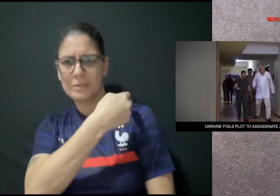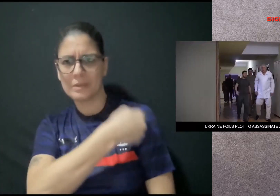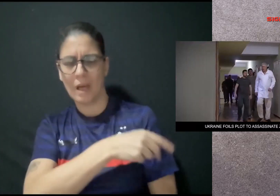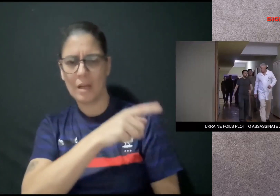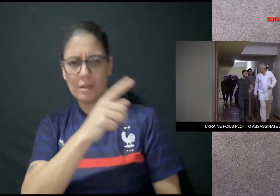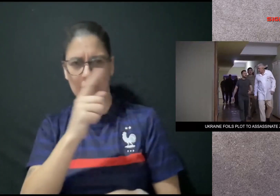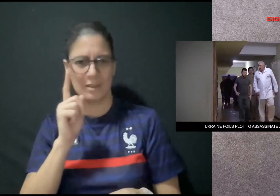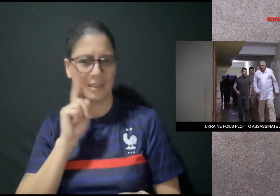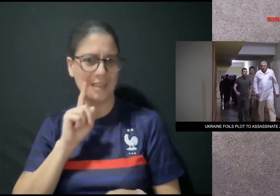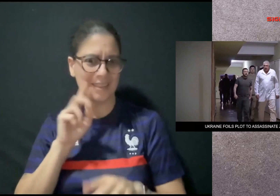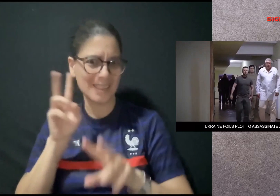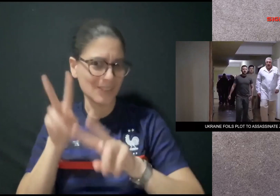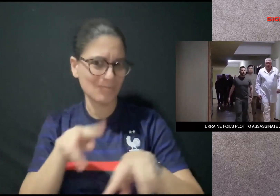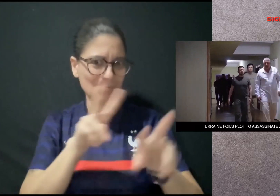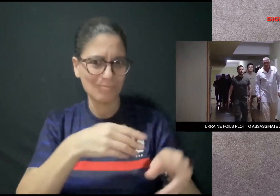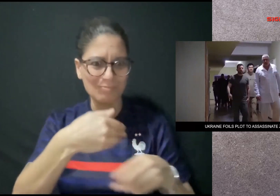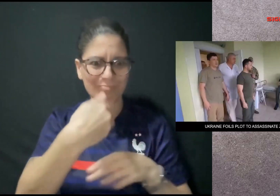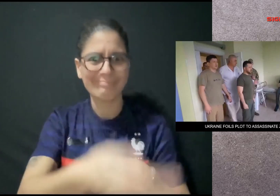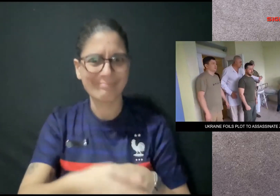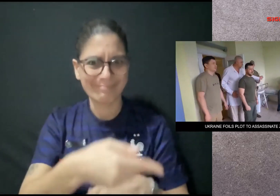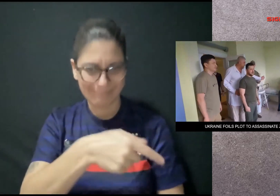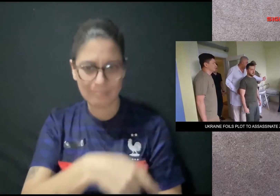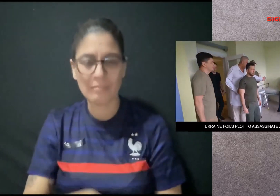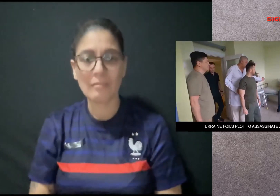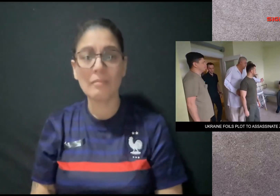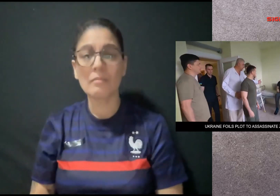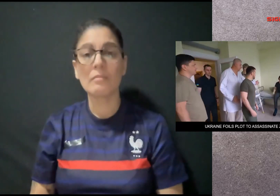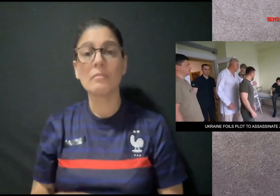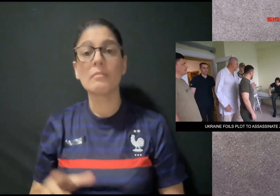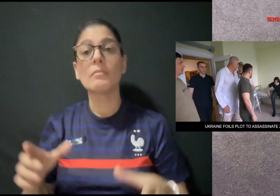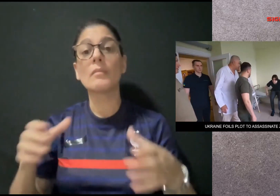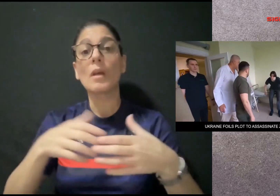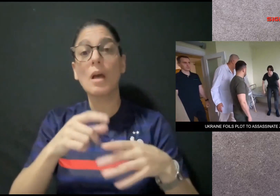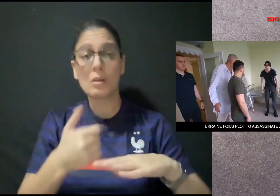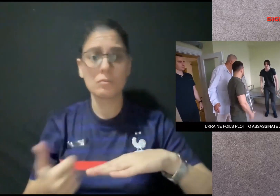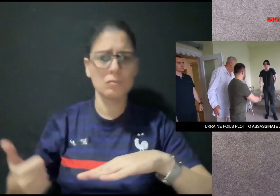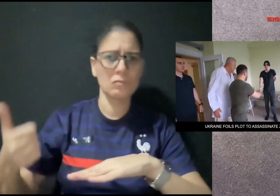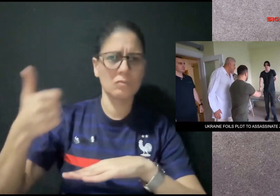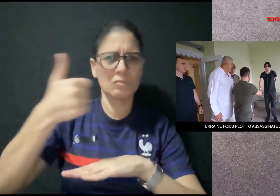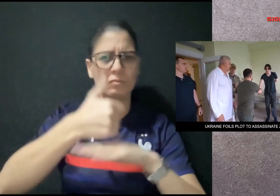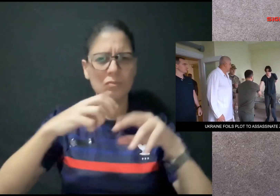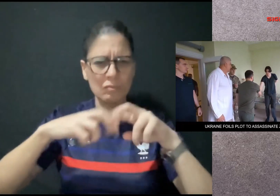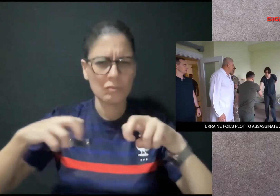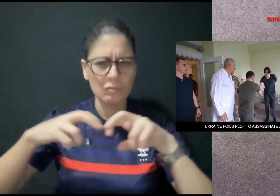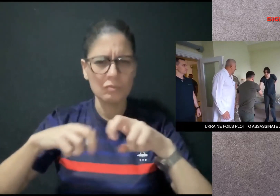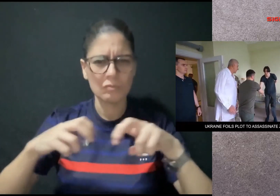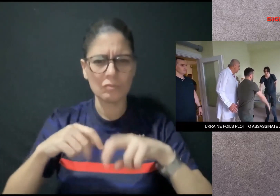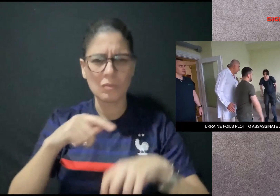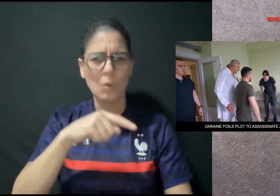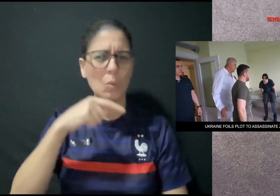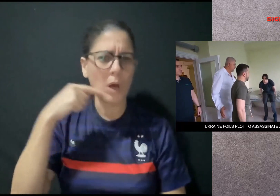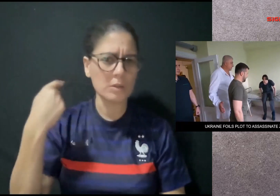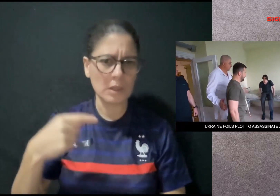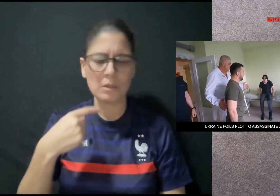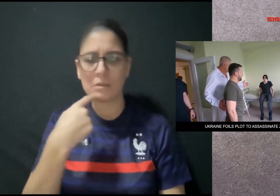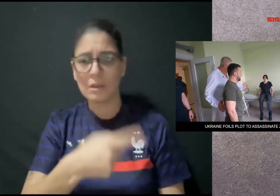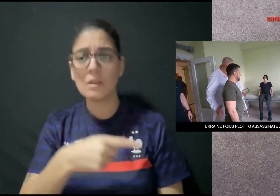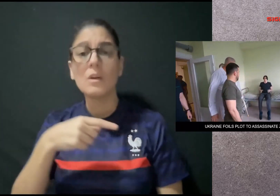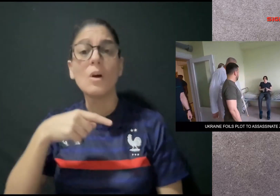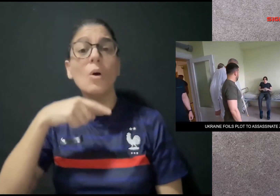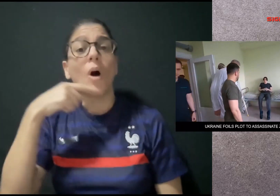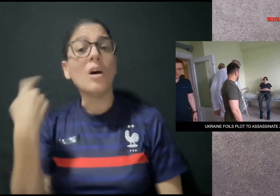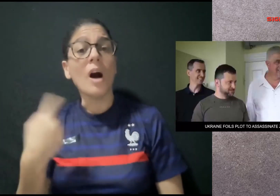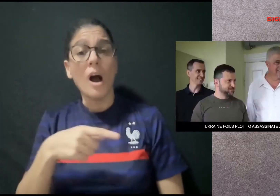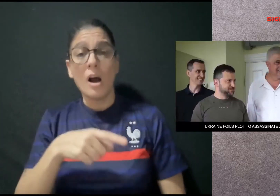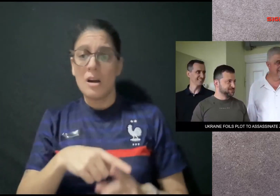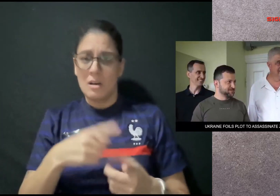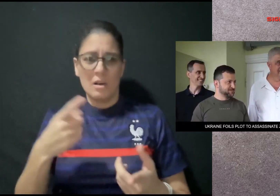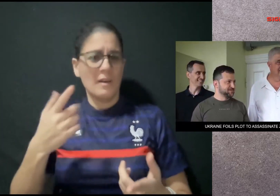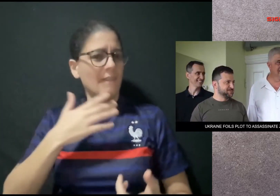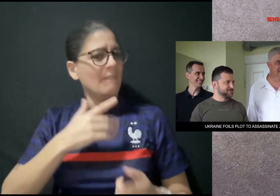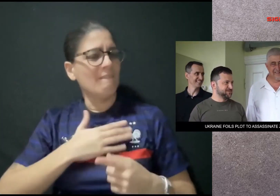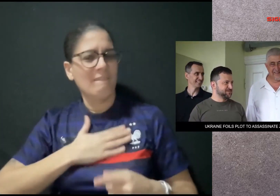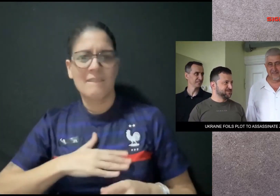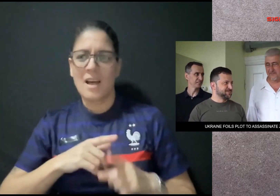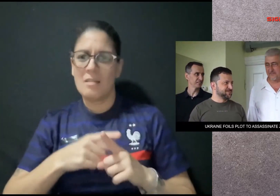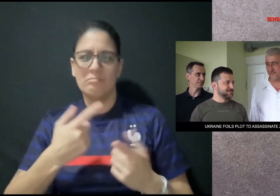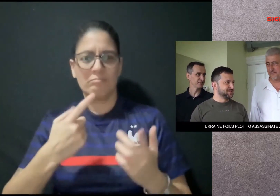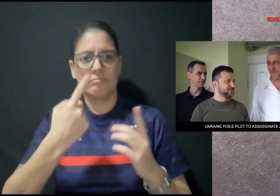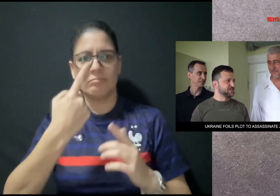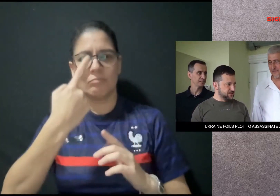the hospital Zelensky was visiting a lead Russia investigator estimates Russia